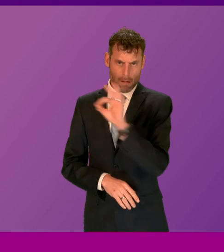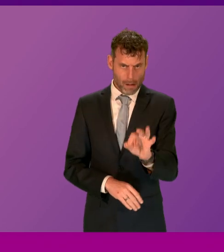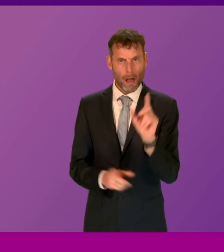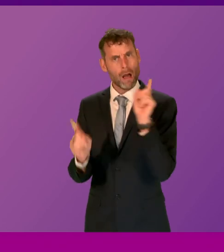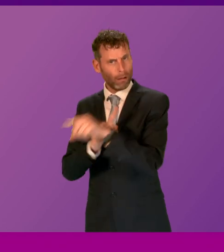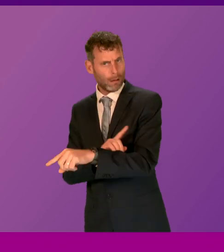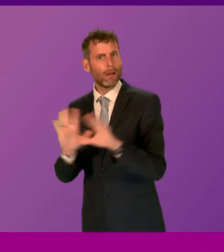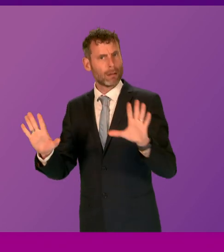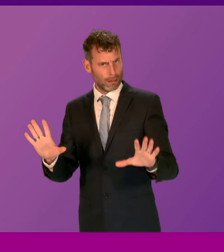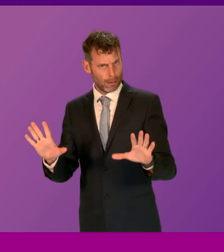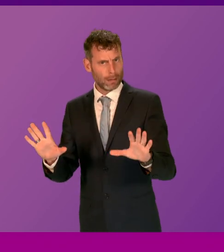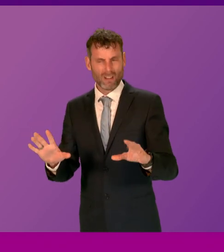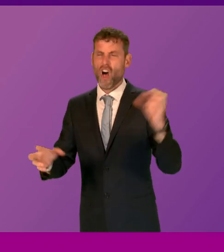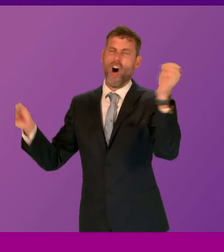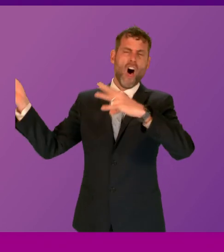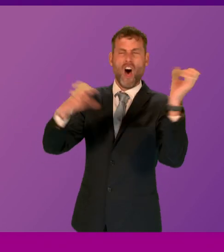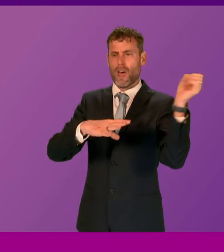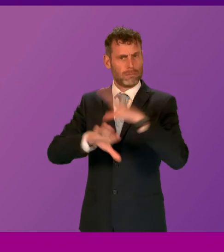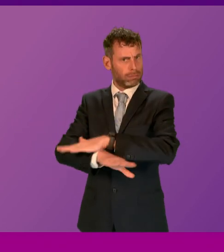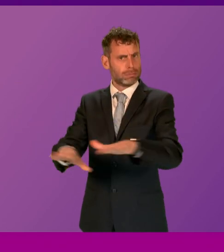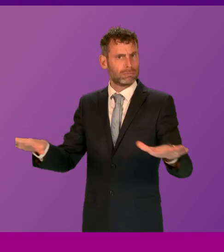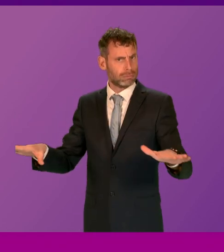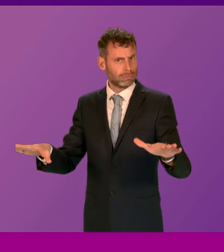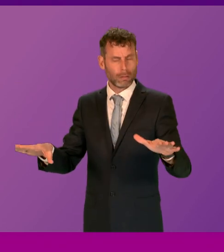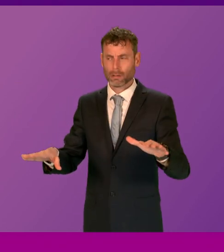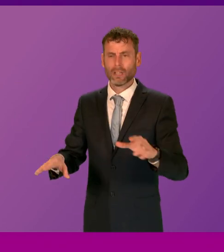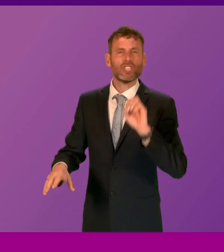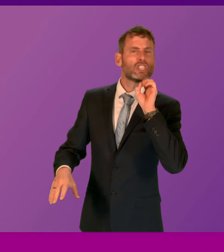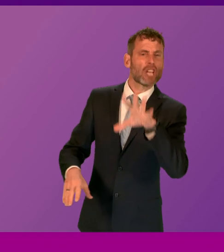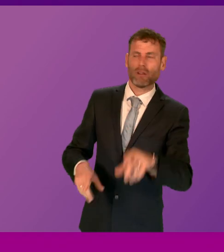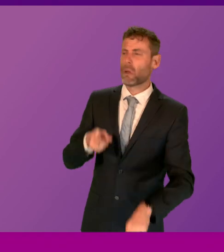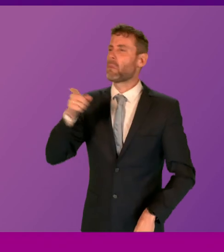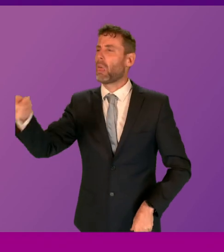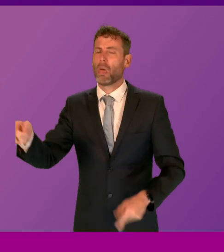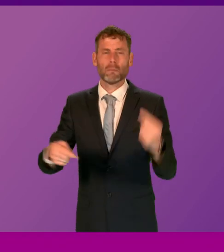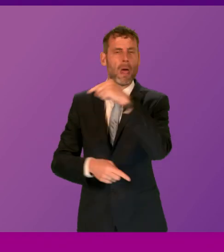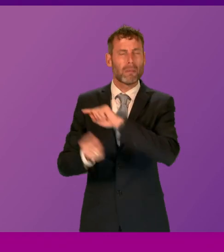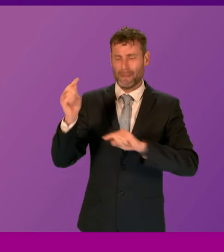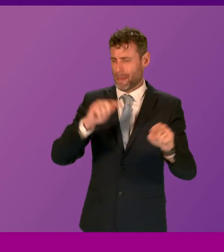We can best do that not by shouting and pointing at one another but by ensuring that the person